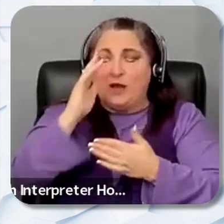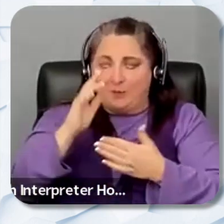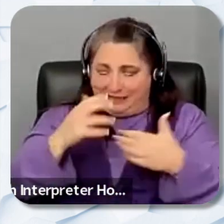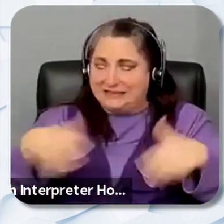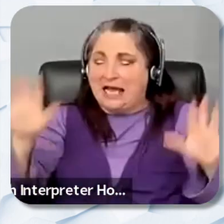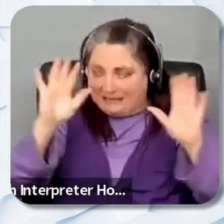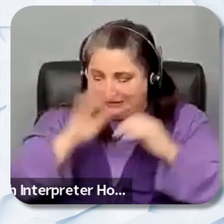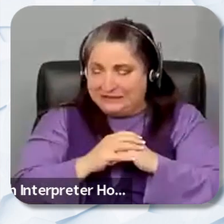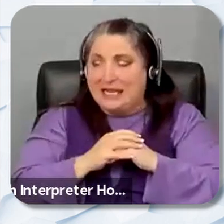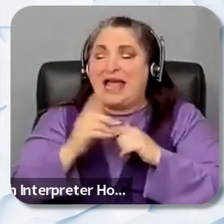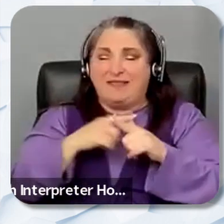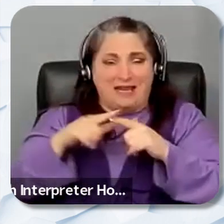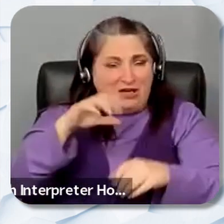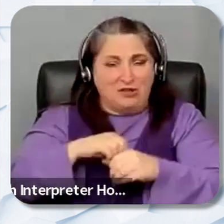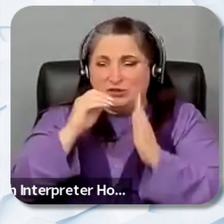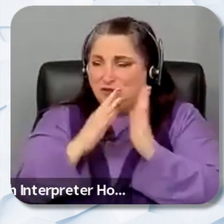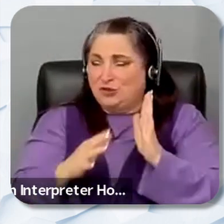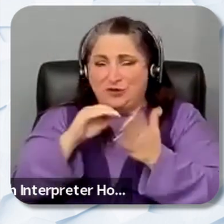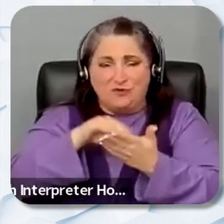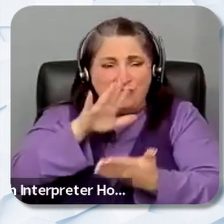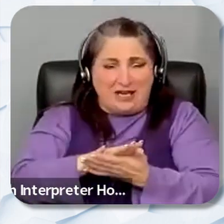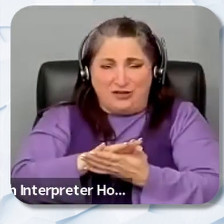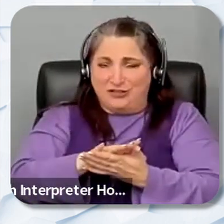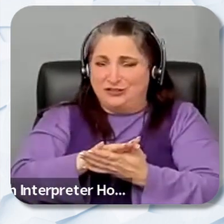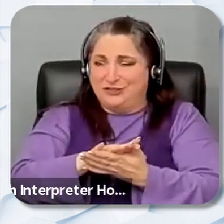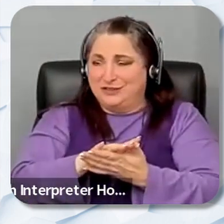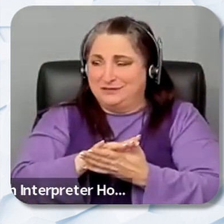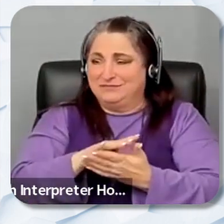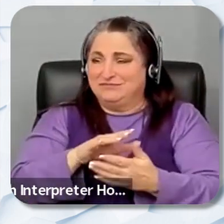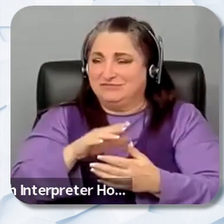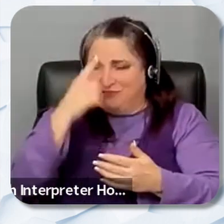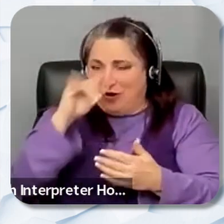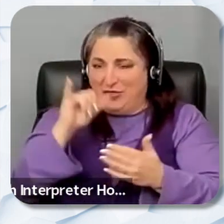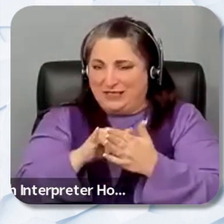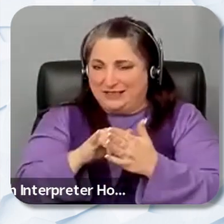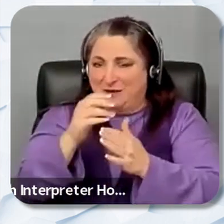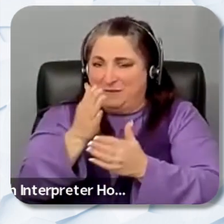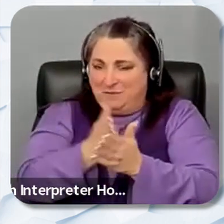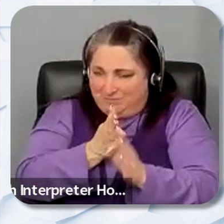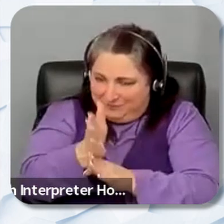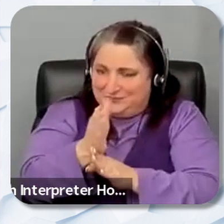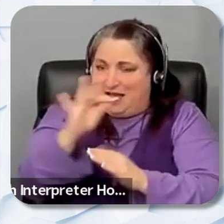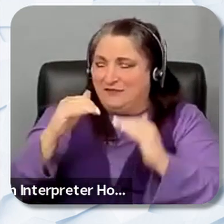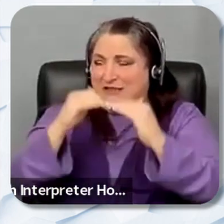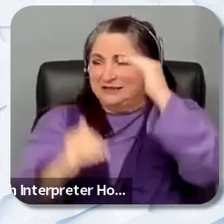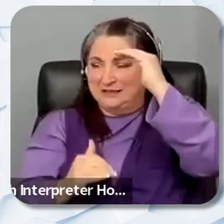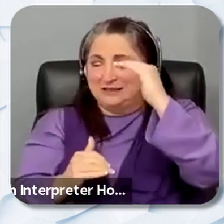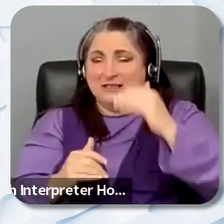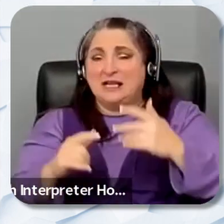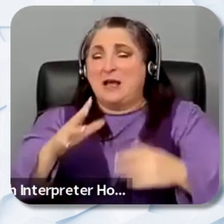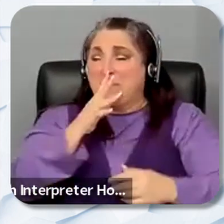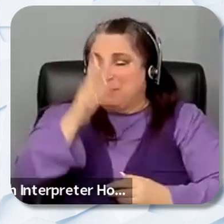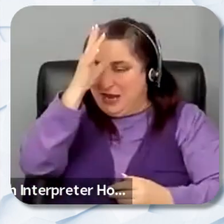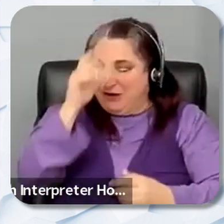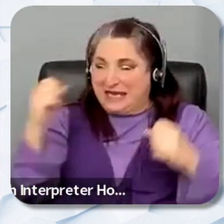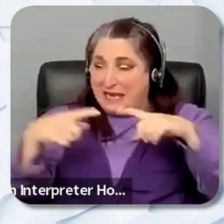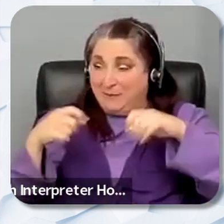record reviews in those areas of disproportionality. Parent input is another step that is included